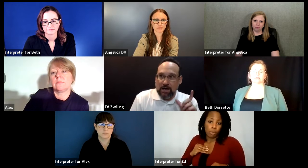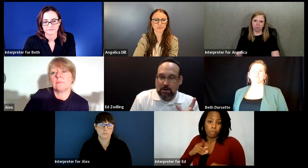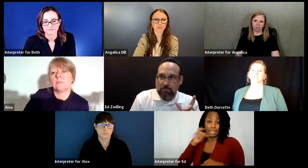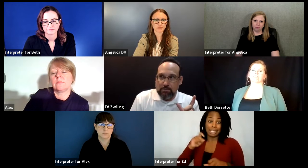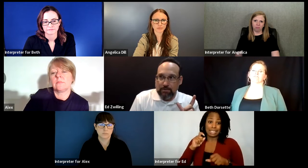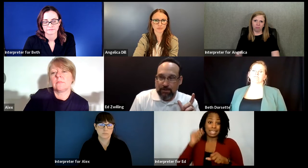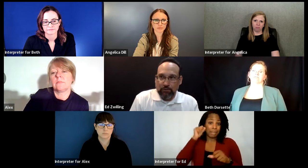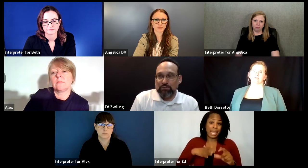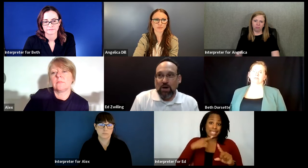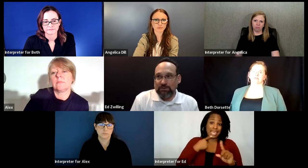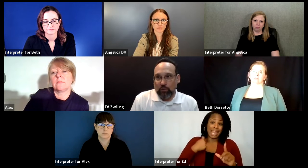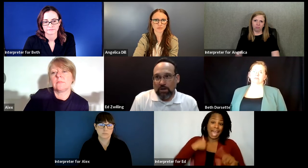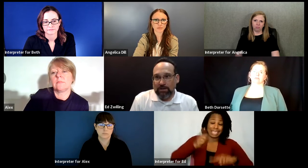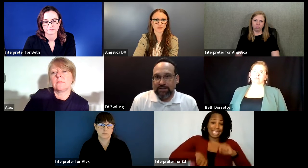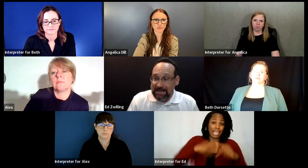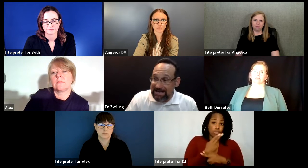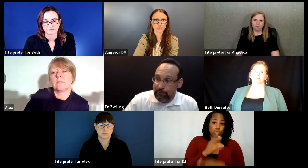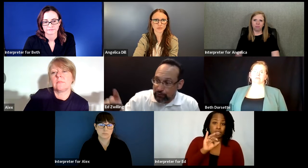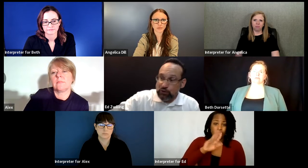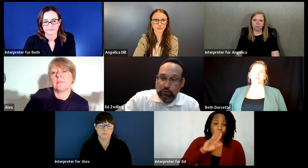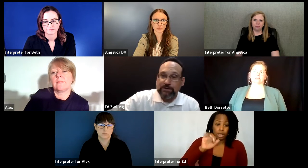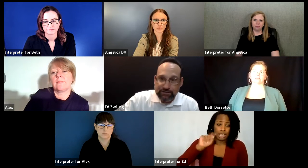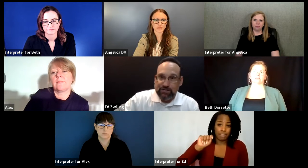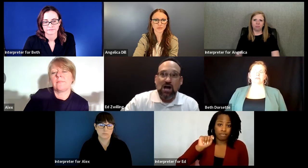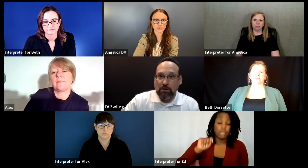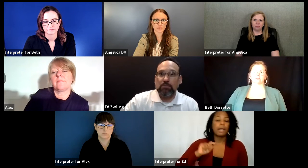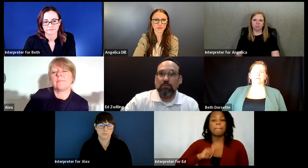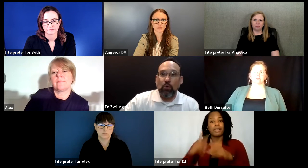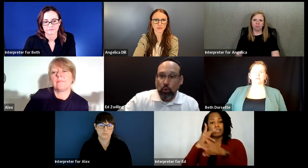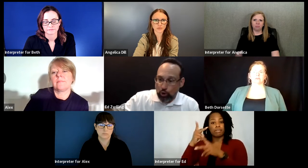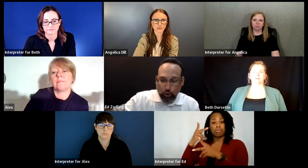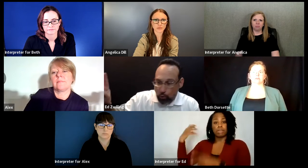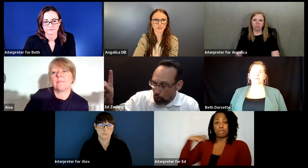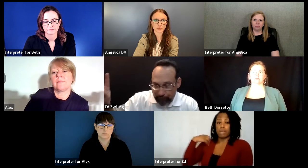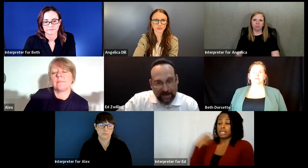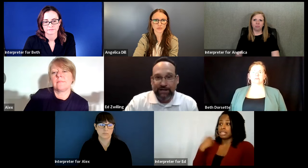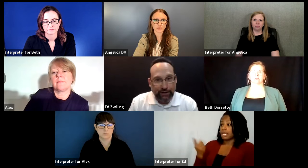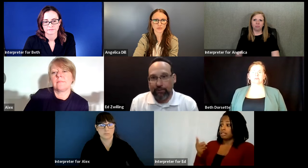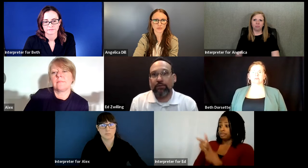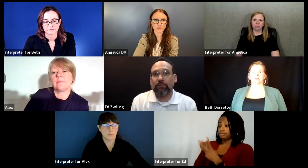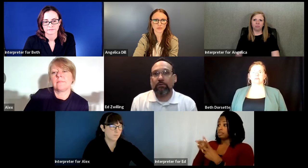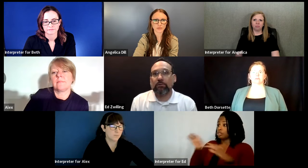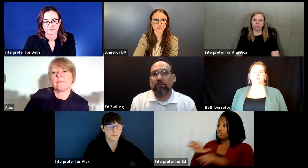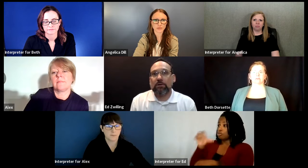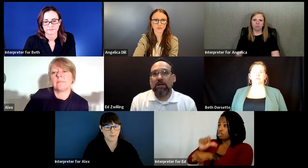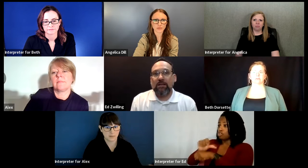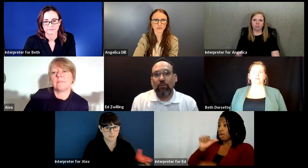But their response was, either do this job or find another.